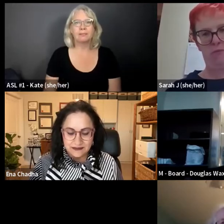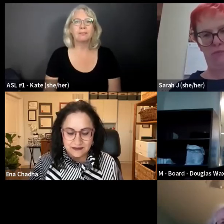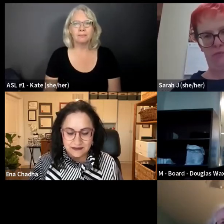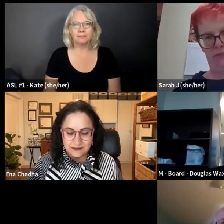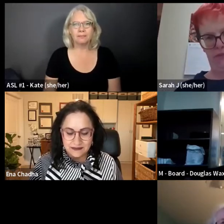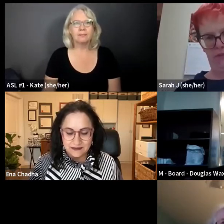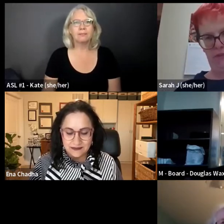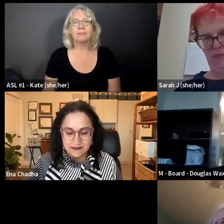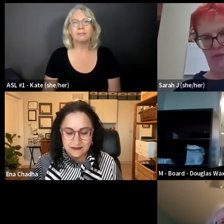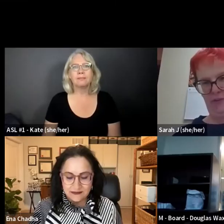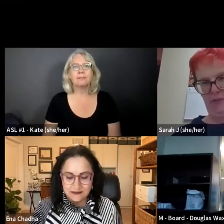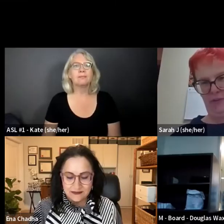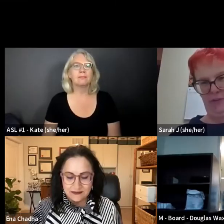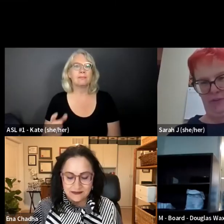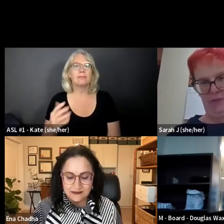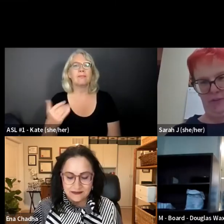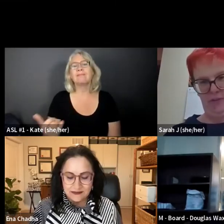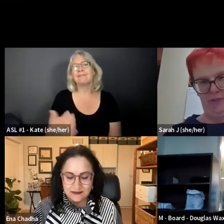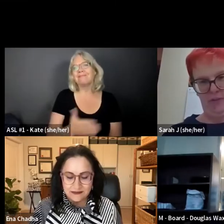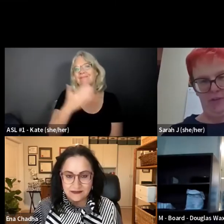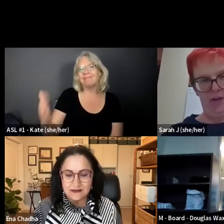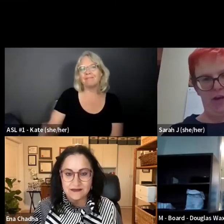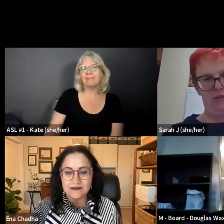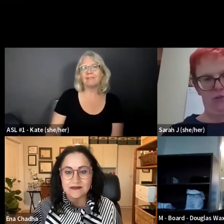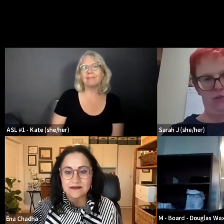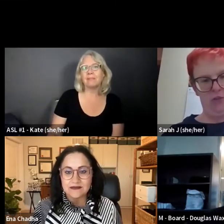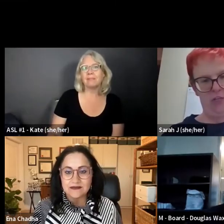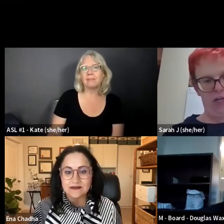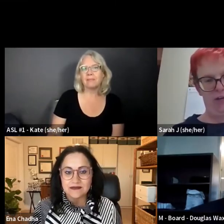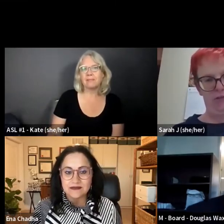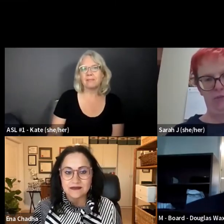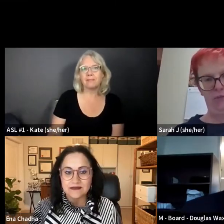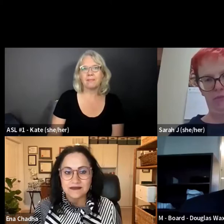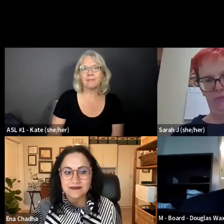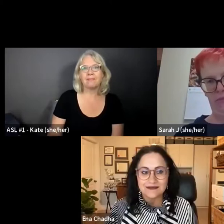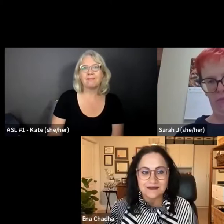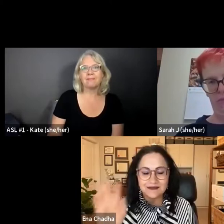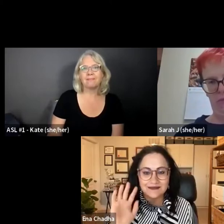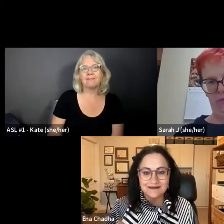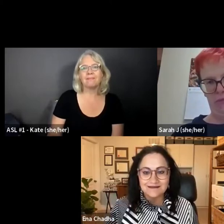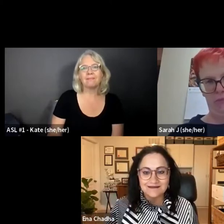TURN IT OVER TO OUR CHAIR, DOUGLAS. THANK YOU. Douglas Waxman : THANKS, ROB.